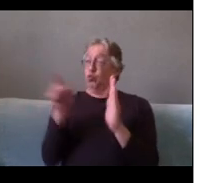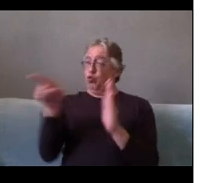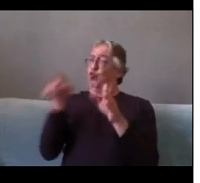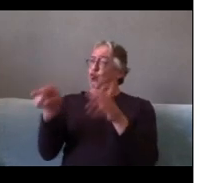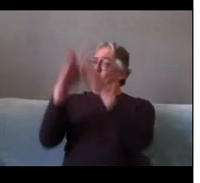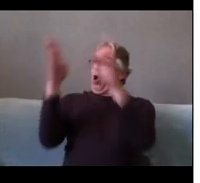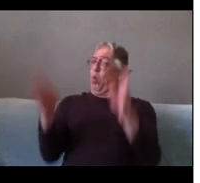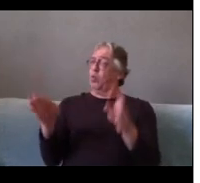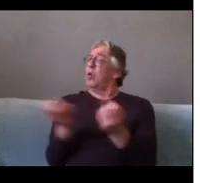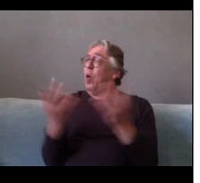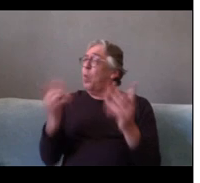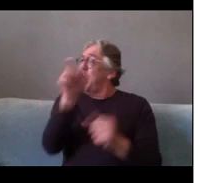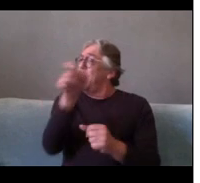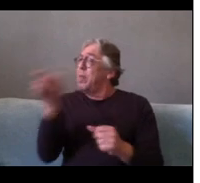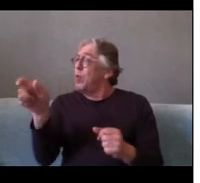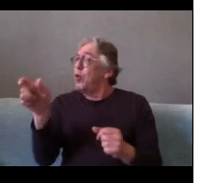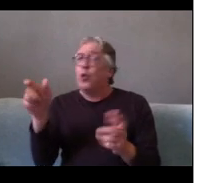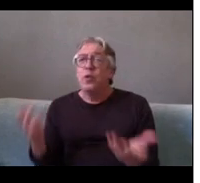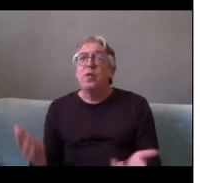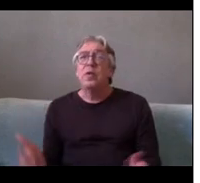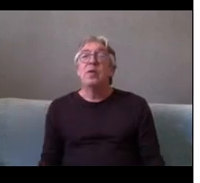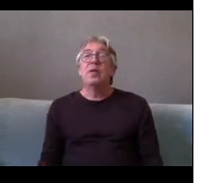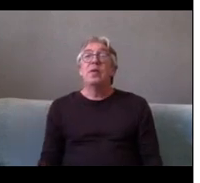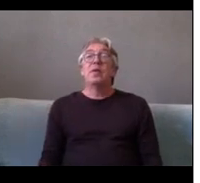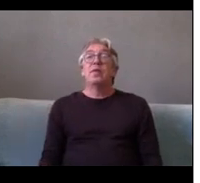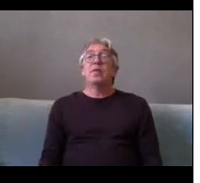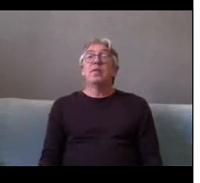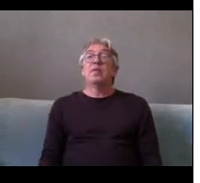And last but not least we had a module on immigrants.